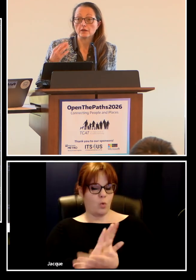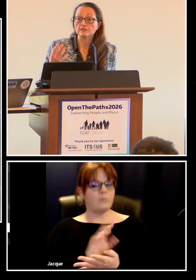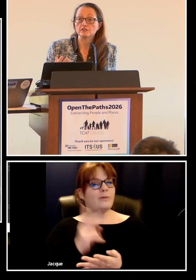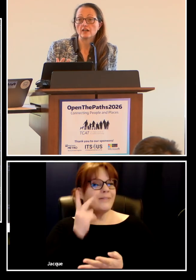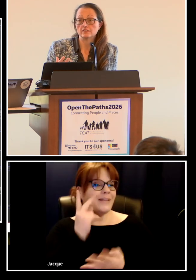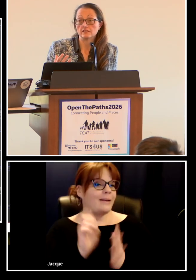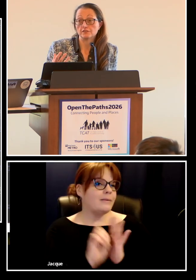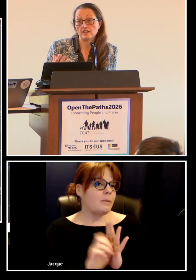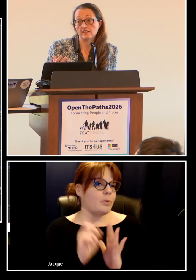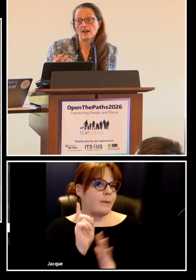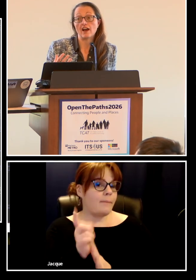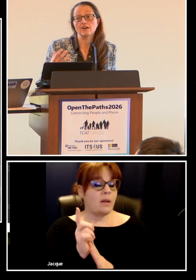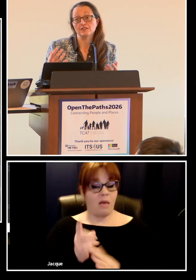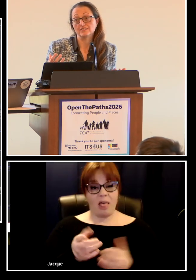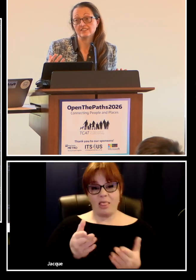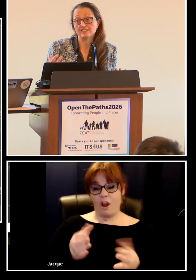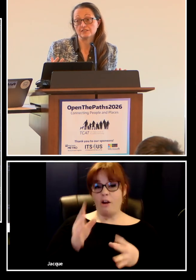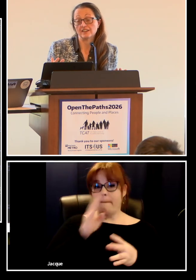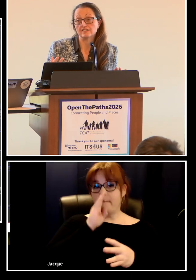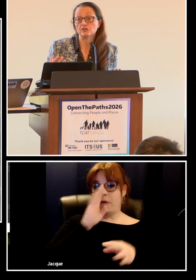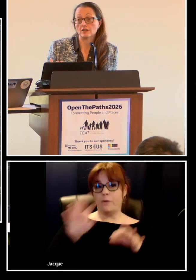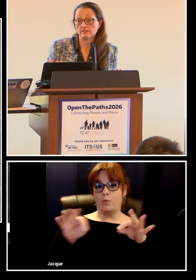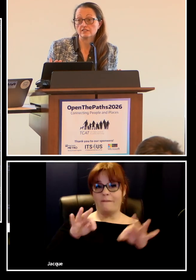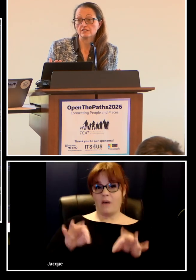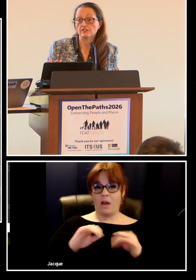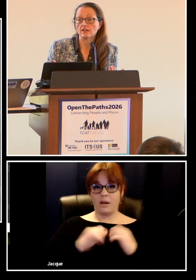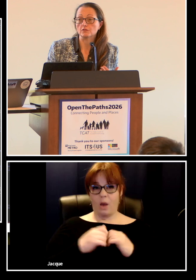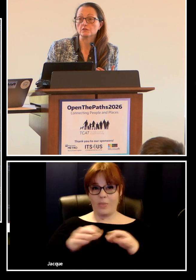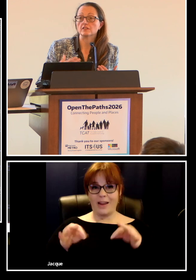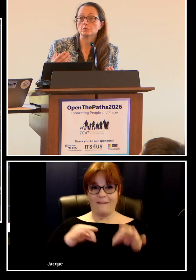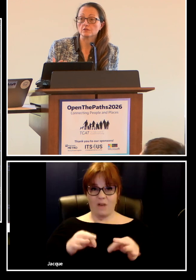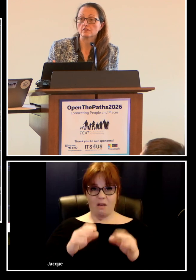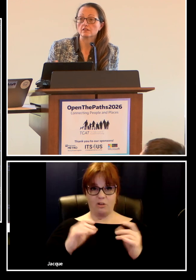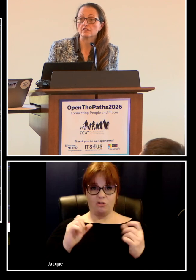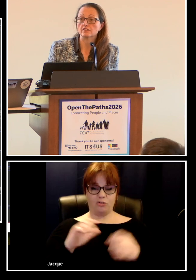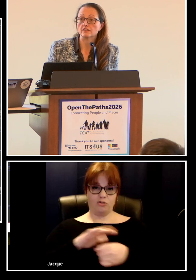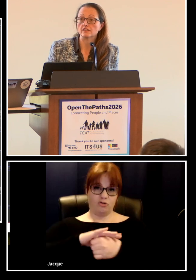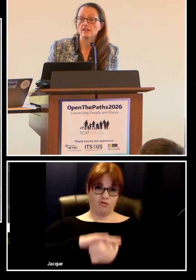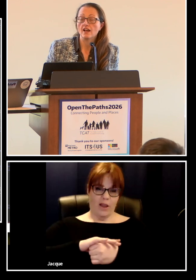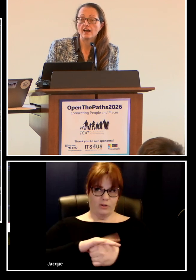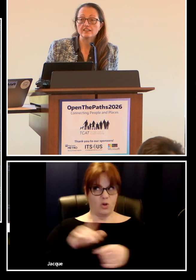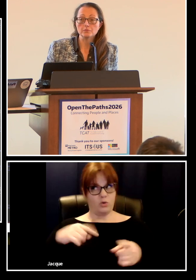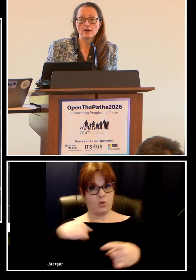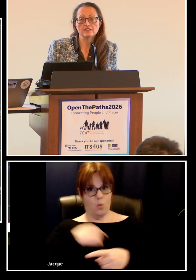Bellevue got to define how they define stress so that we were able to calculate it. I think part